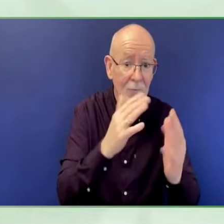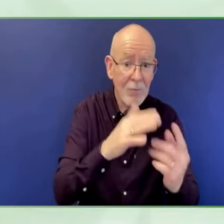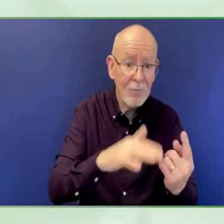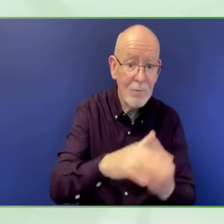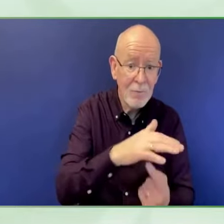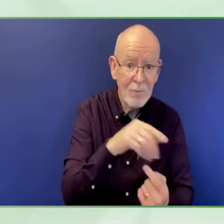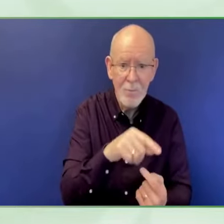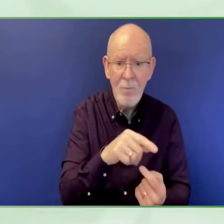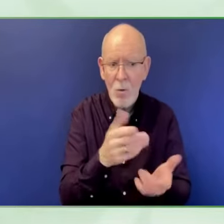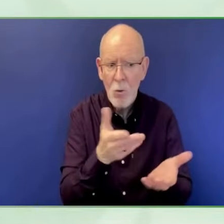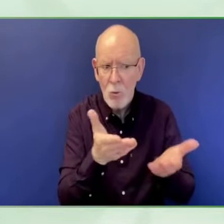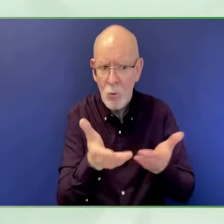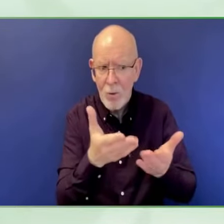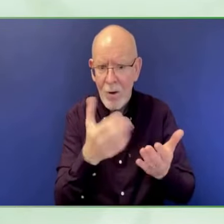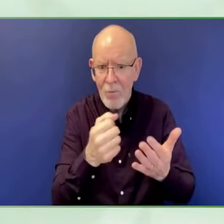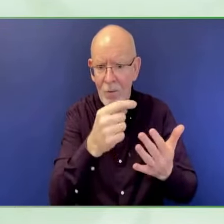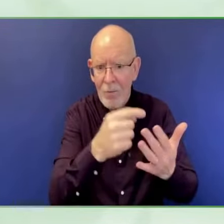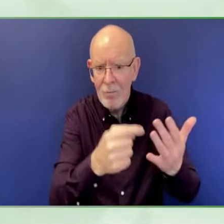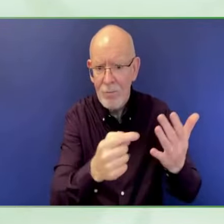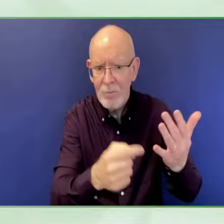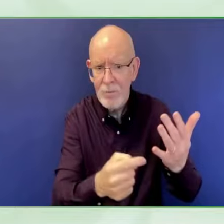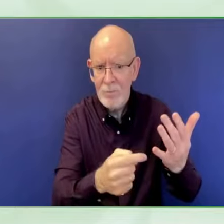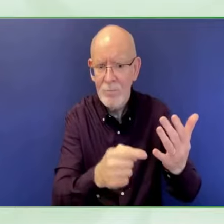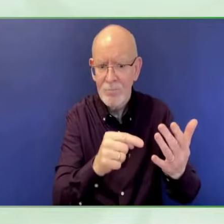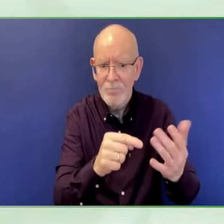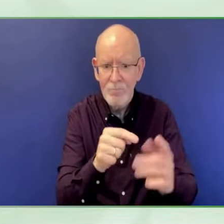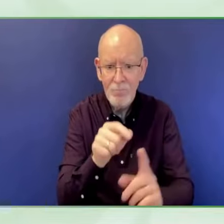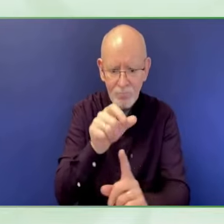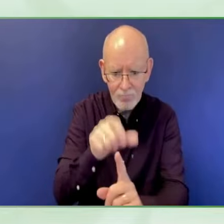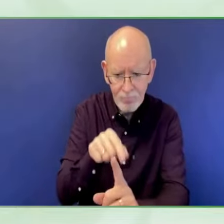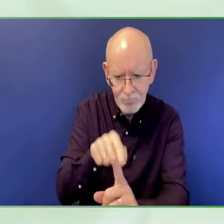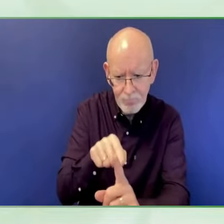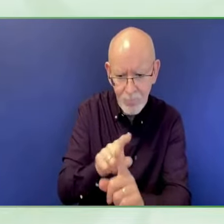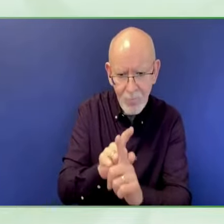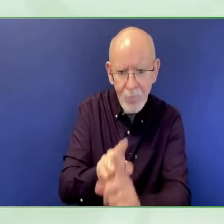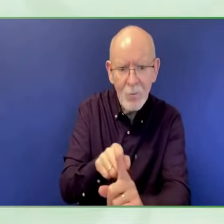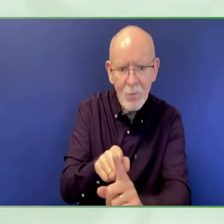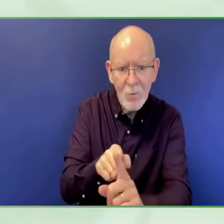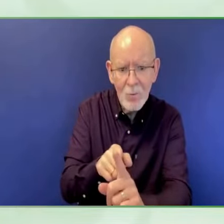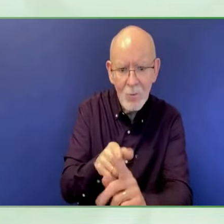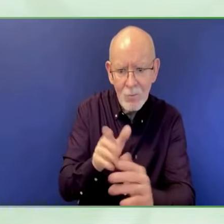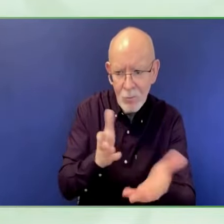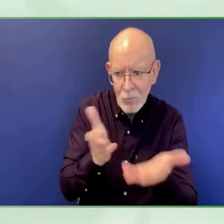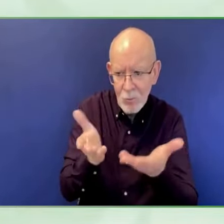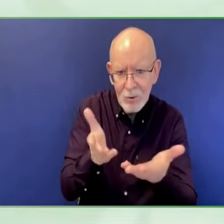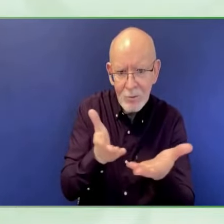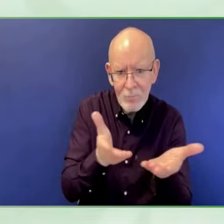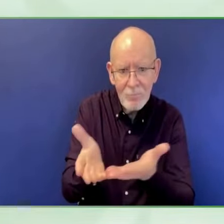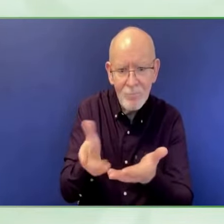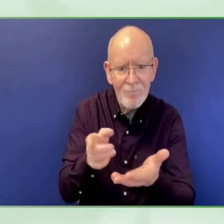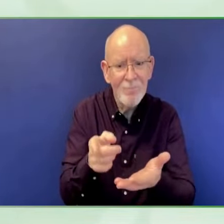centred approaches one of the key success factors in deinstitutionalisation because you are building actions and activities